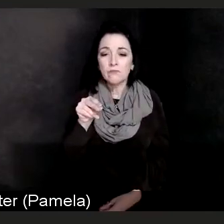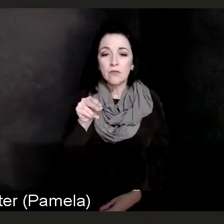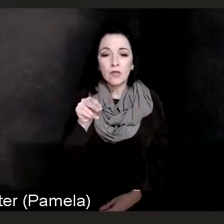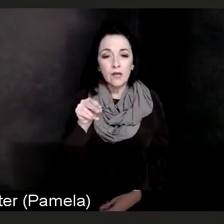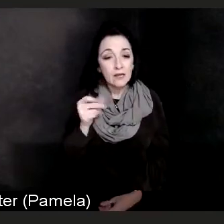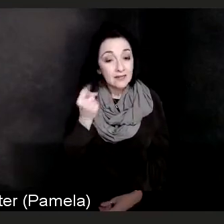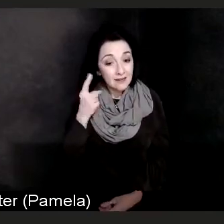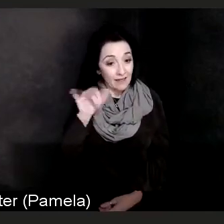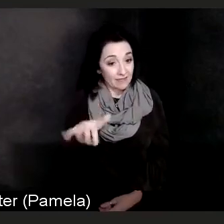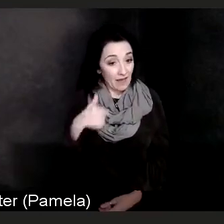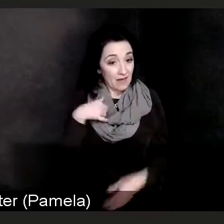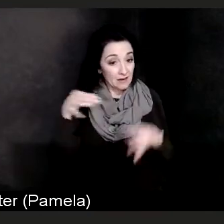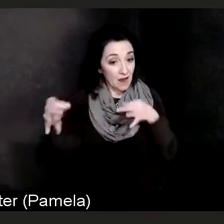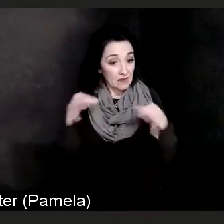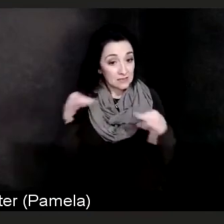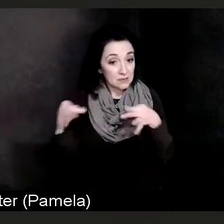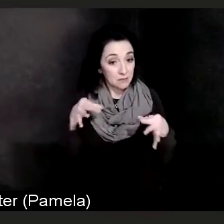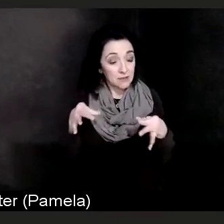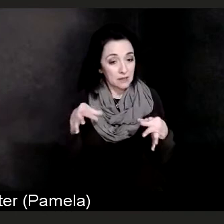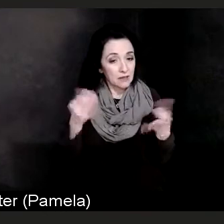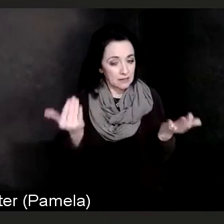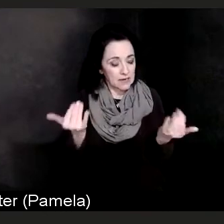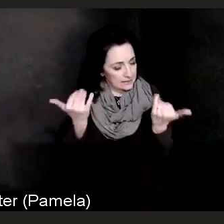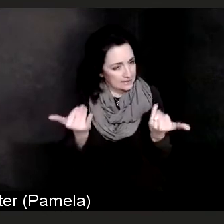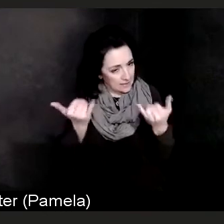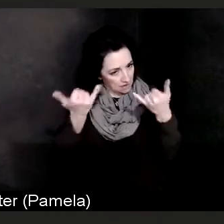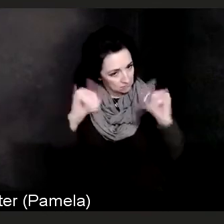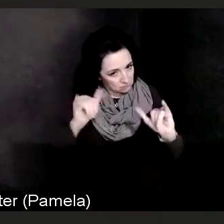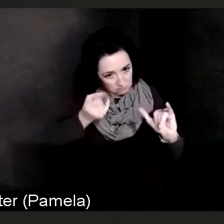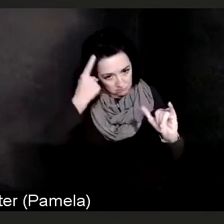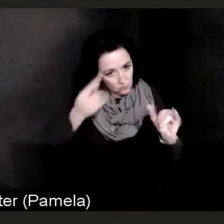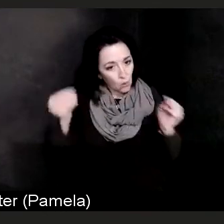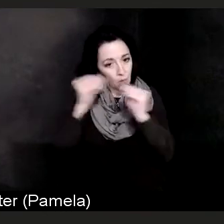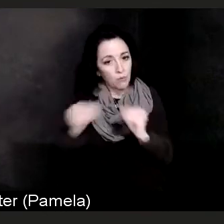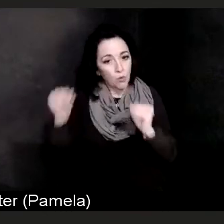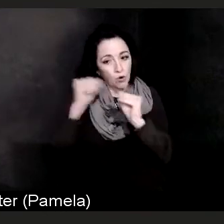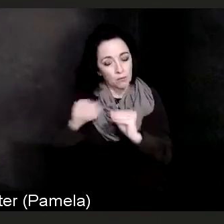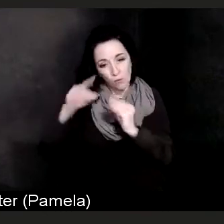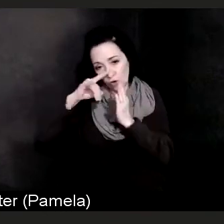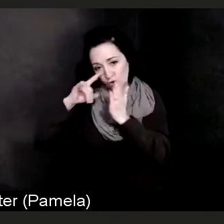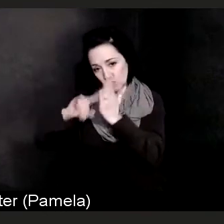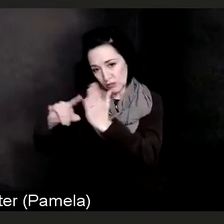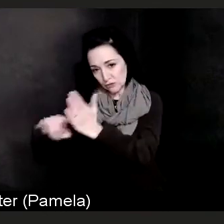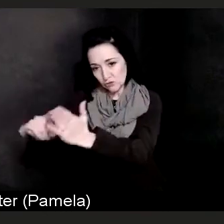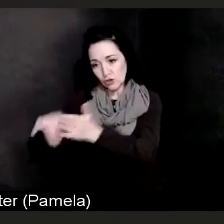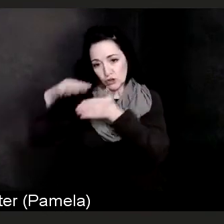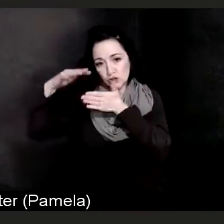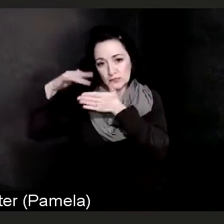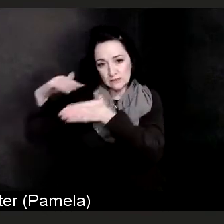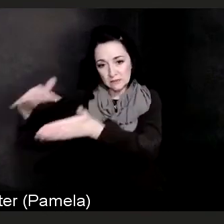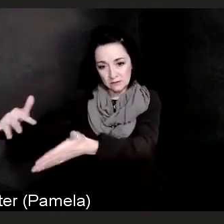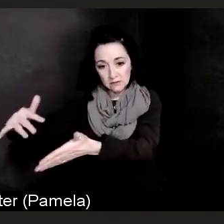is that more research is ongoing, so that could change as that research matures